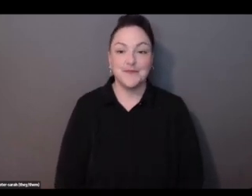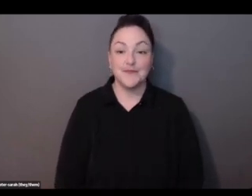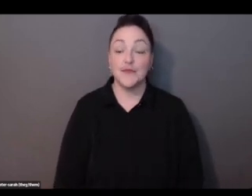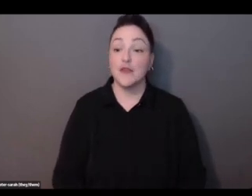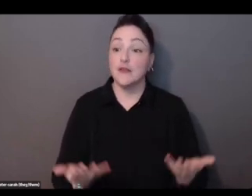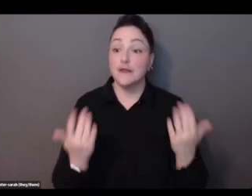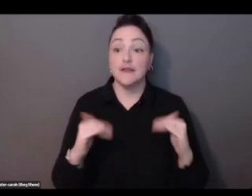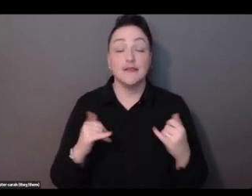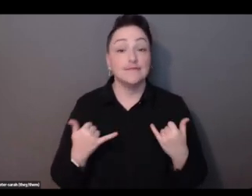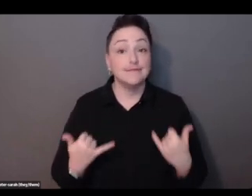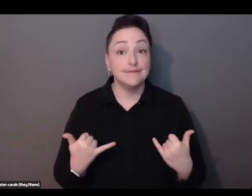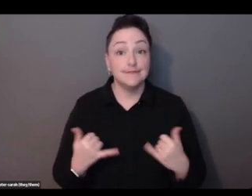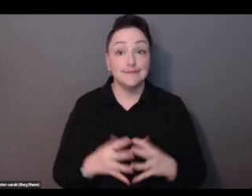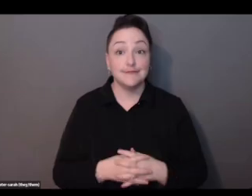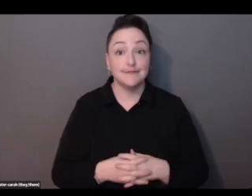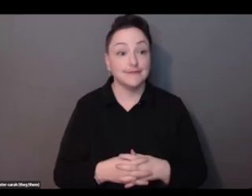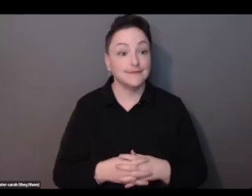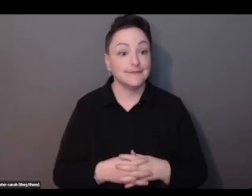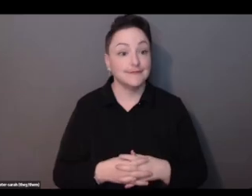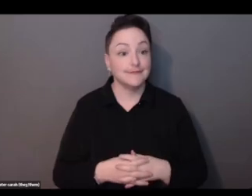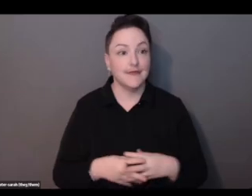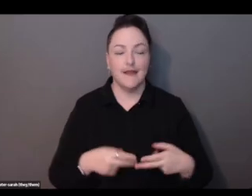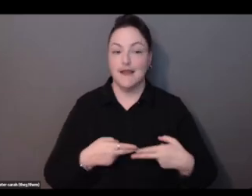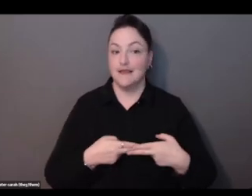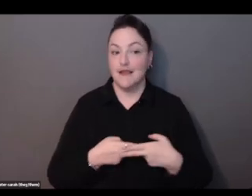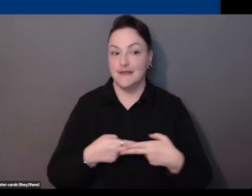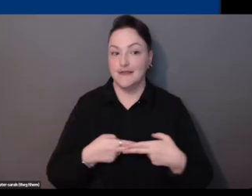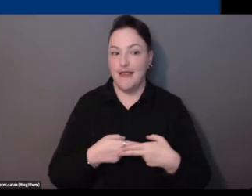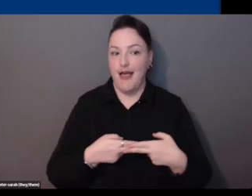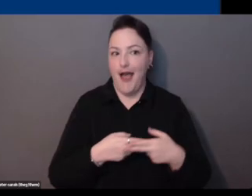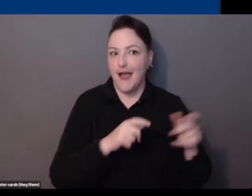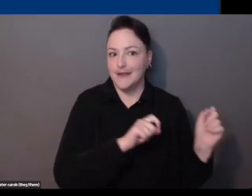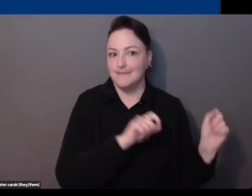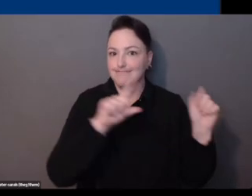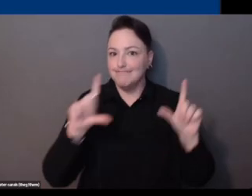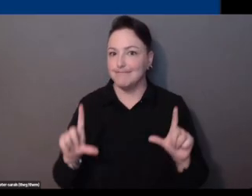to go back to the slideshow if possible. I'm going to stop sharing